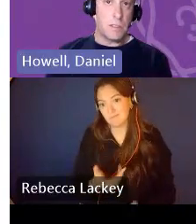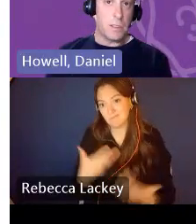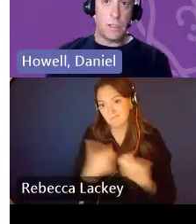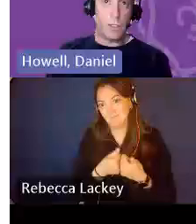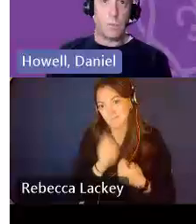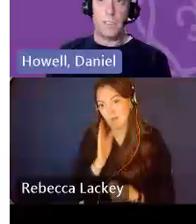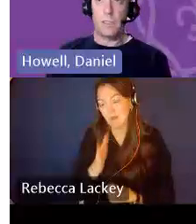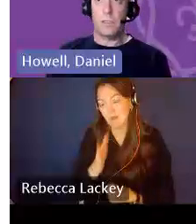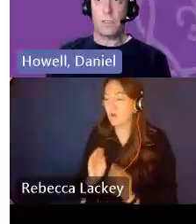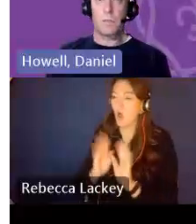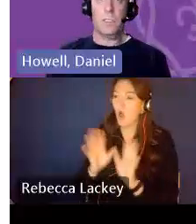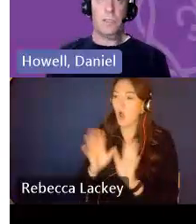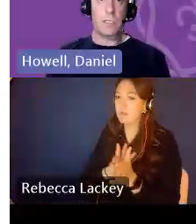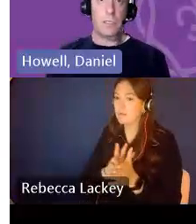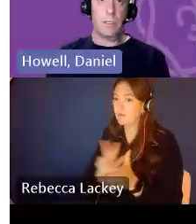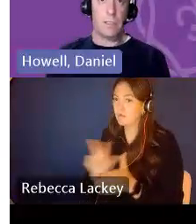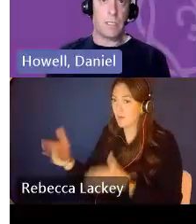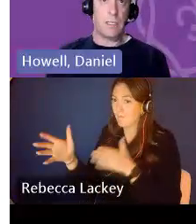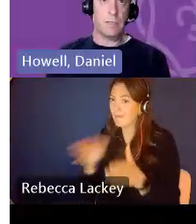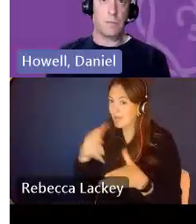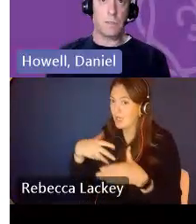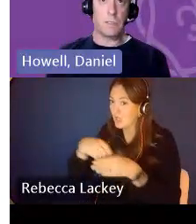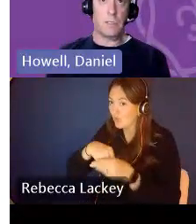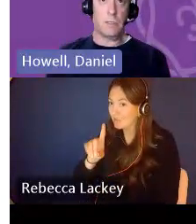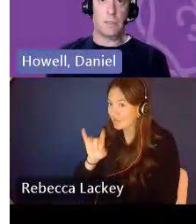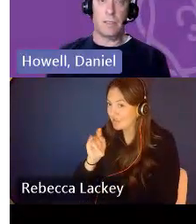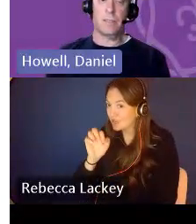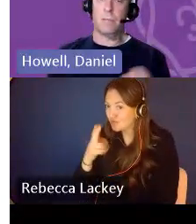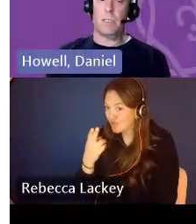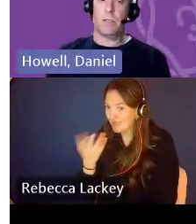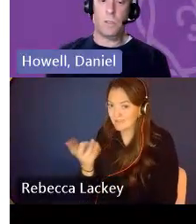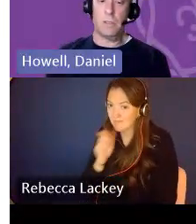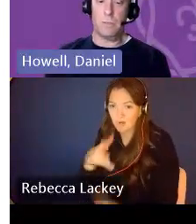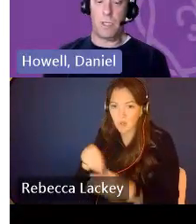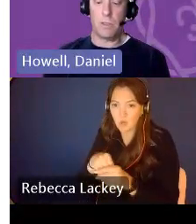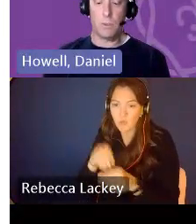As you can see, our detour plan doesn't include Dietrich, and we can't really estimate what